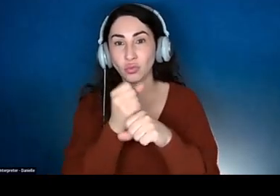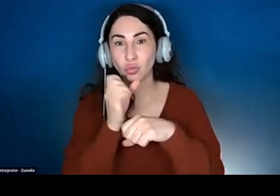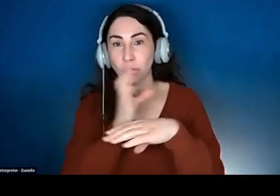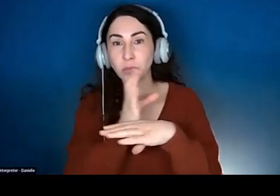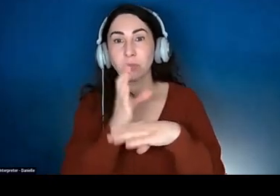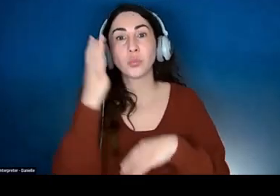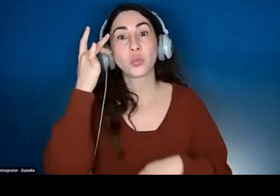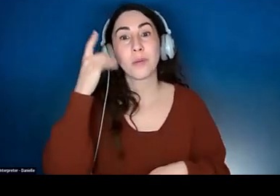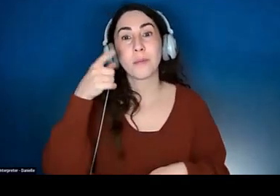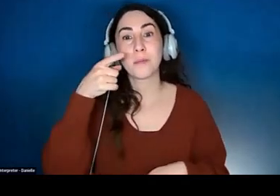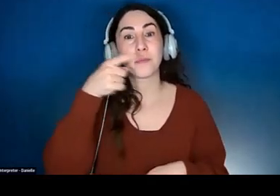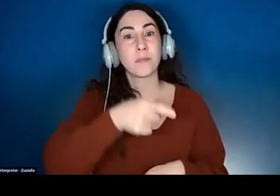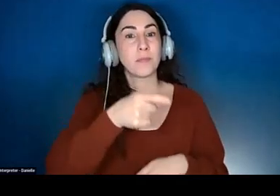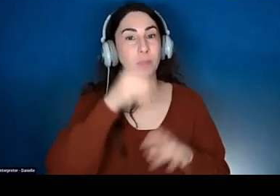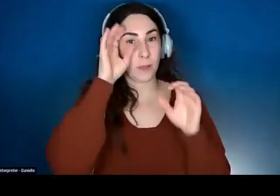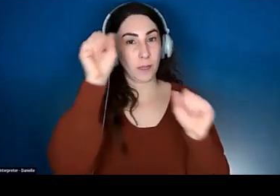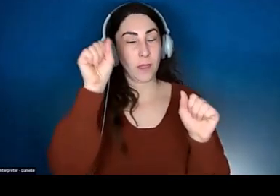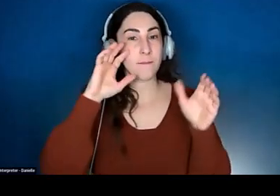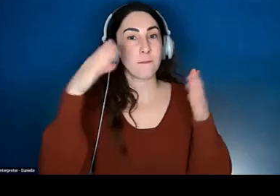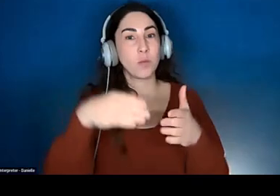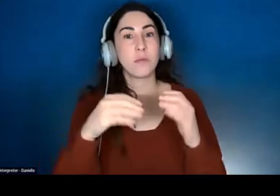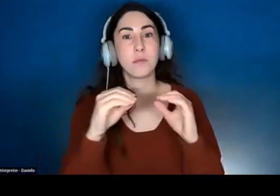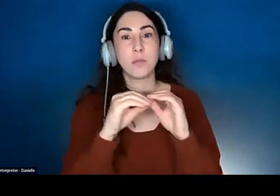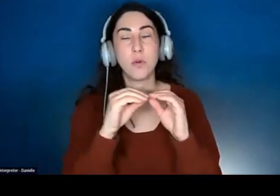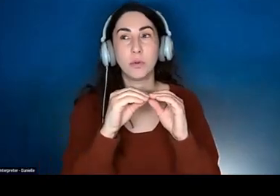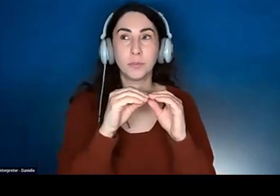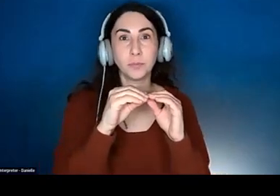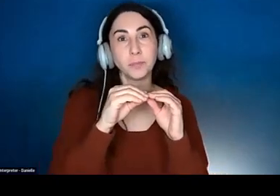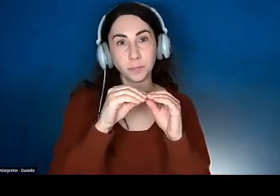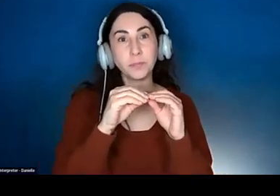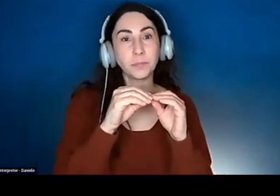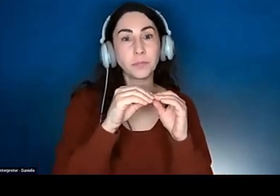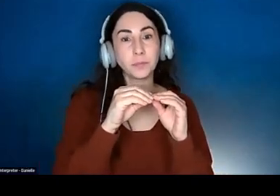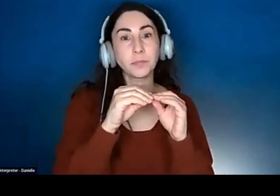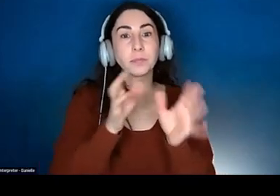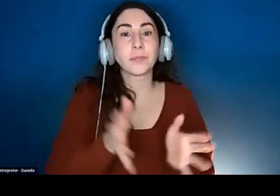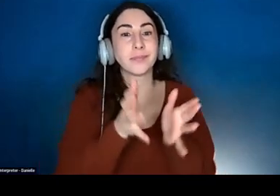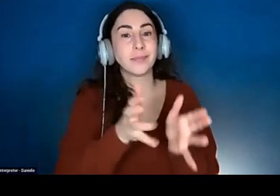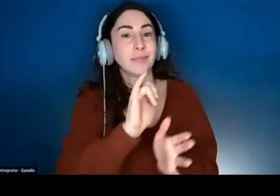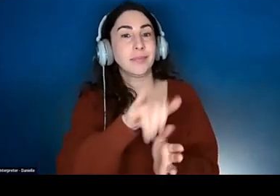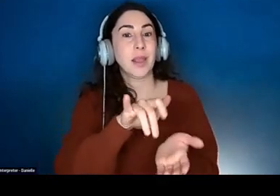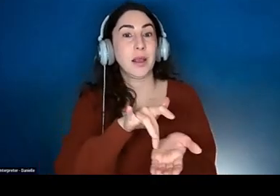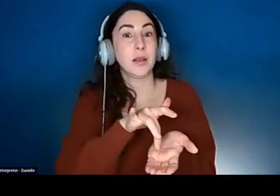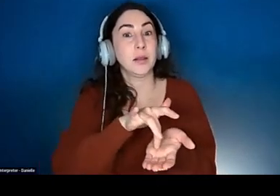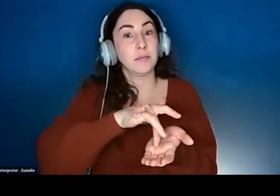focused on creating this drug benefit in Medicare.